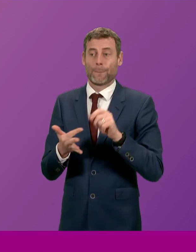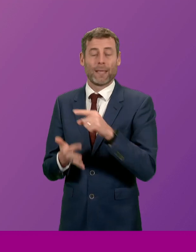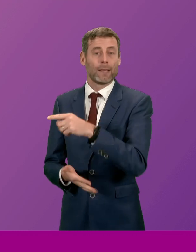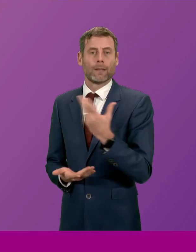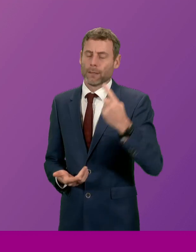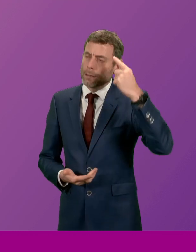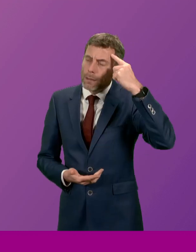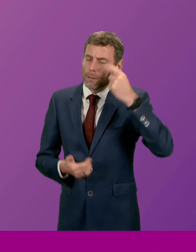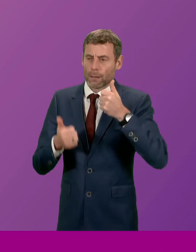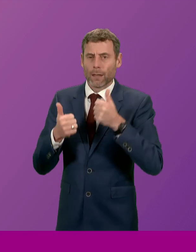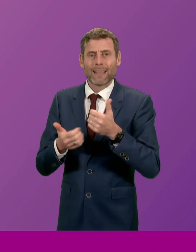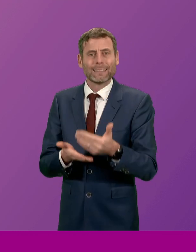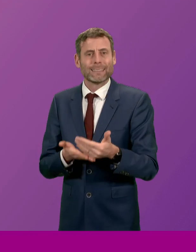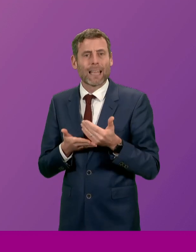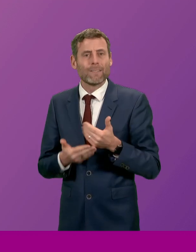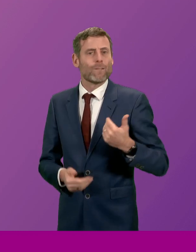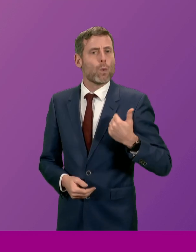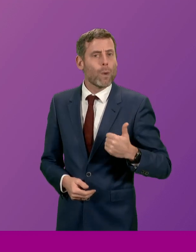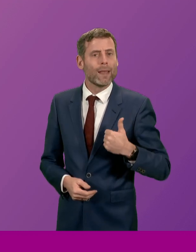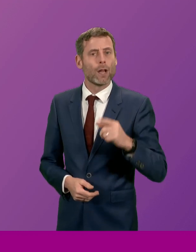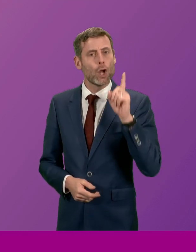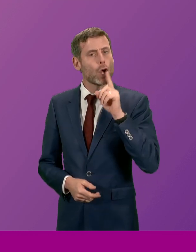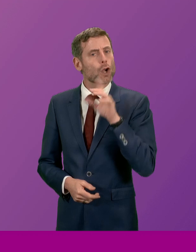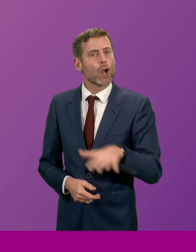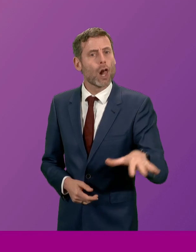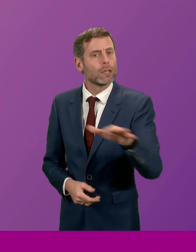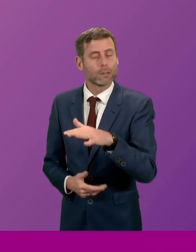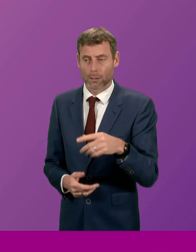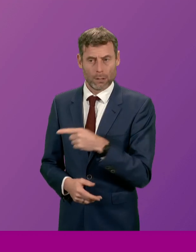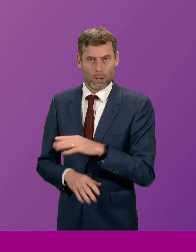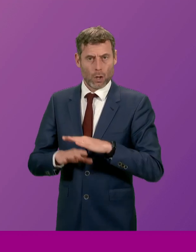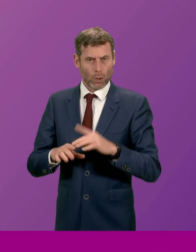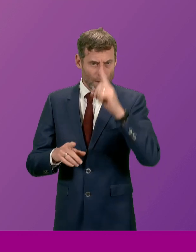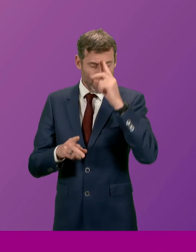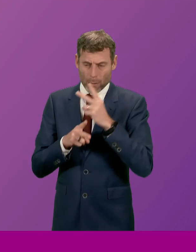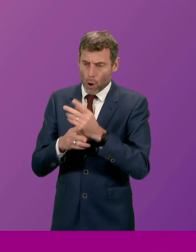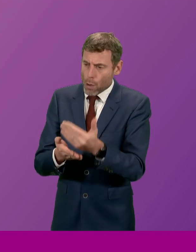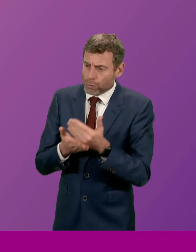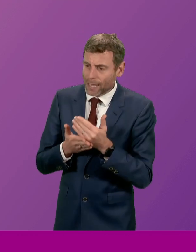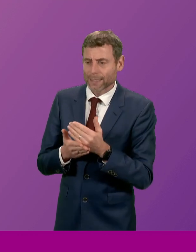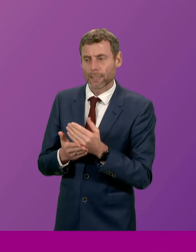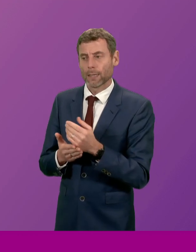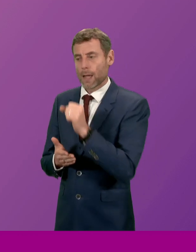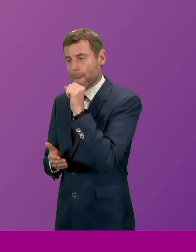safety of women and girls. Instead of safeguarding single-sex spaces such as school toilets,